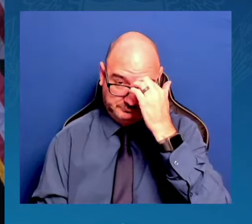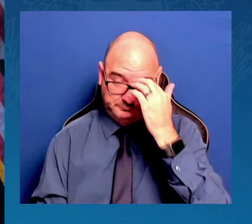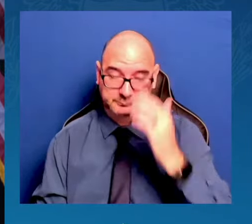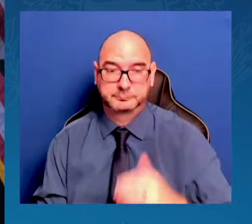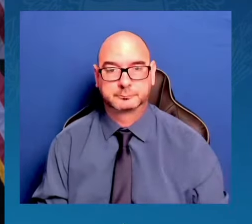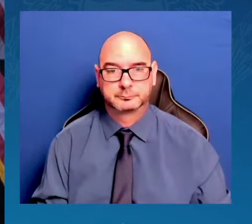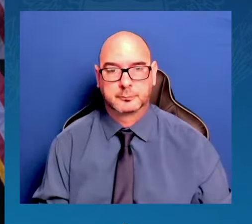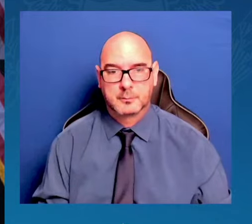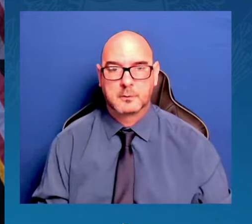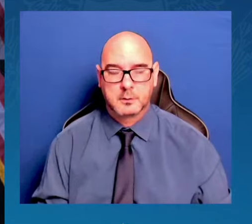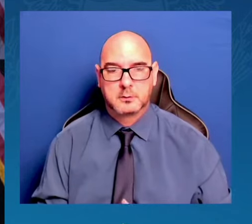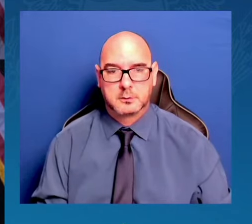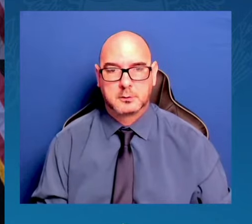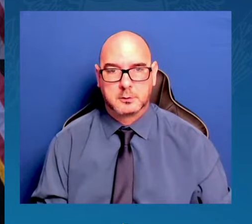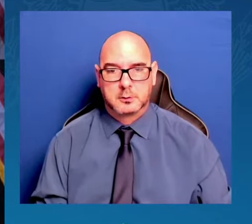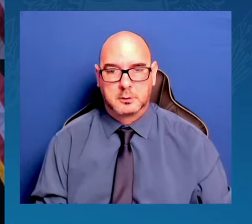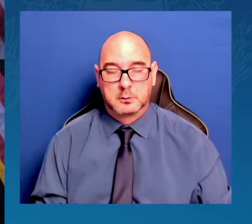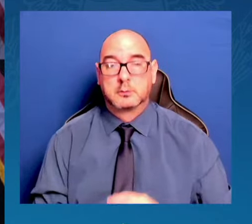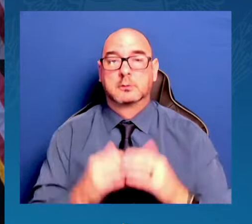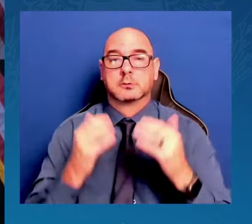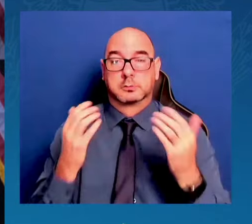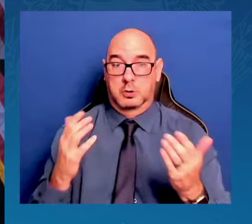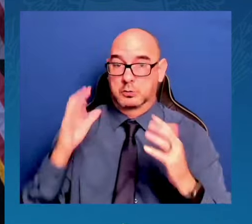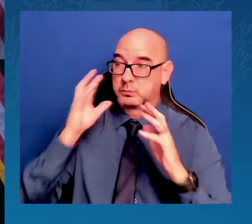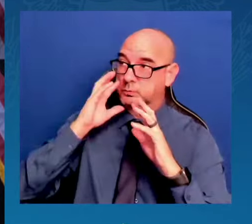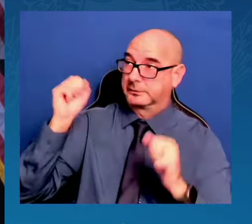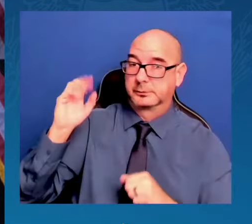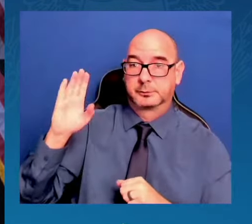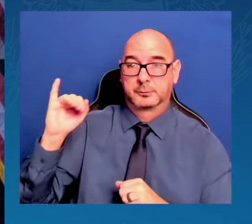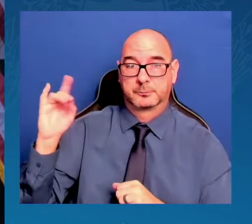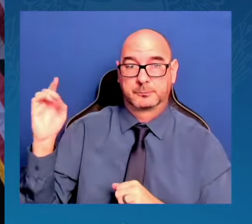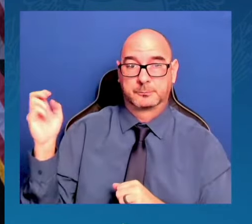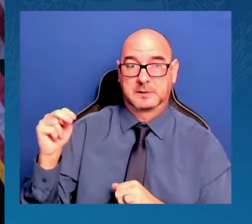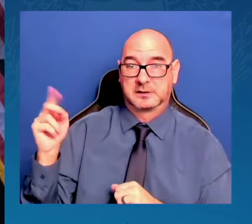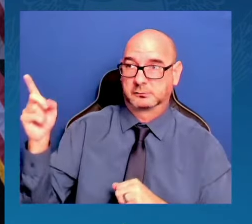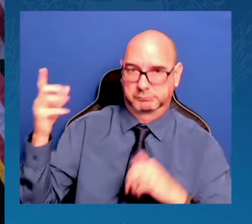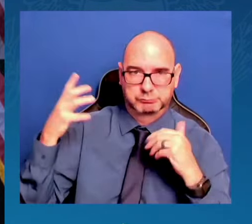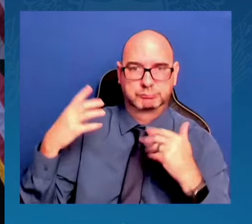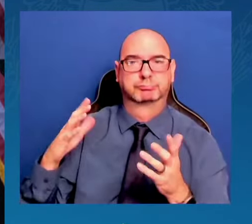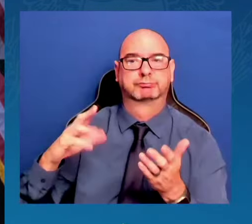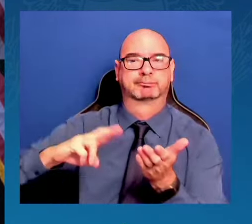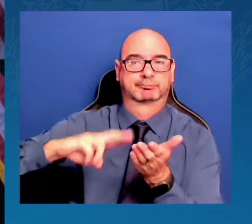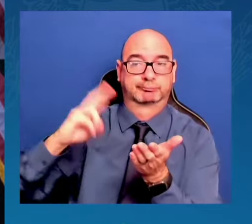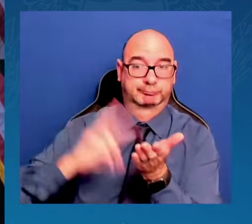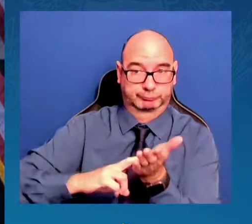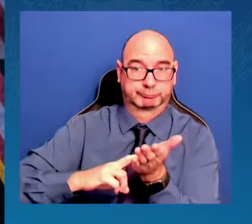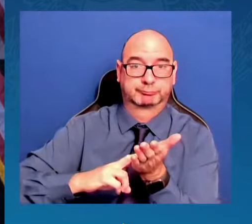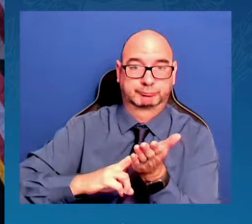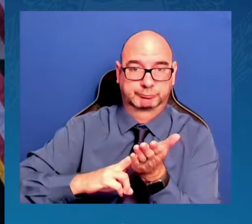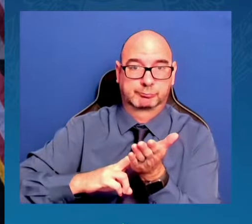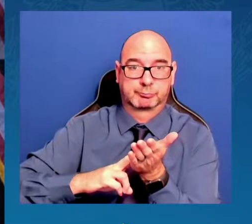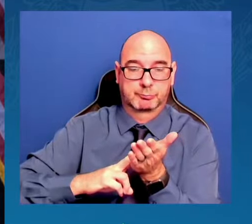So President Biden has done that. At the same time that we work to protect this aspect of reproductive care,